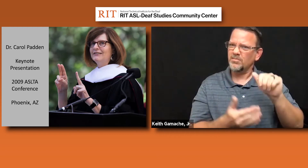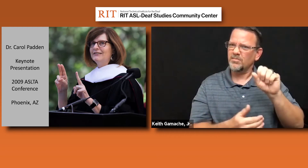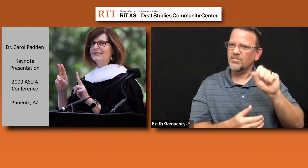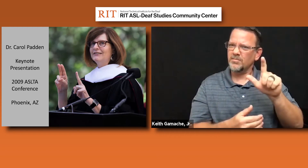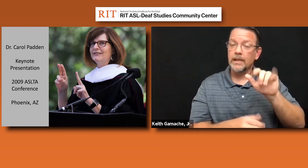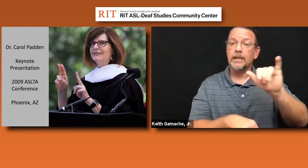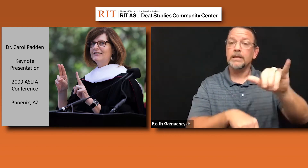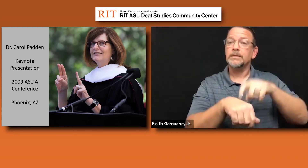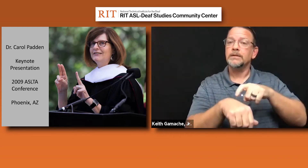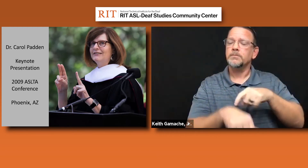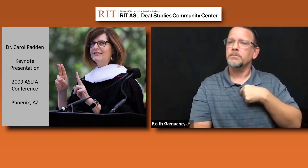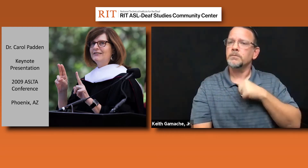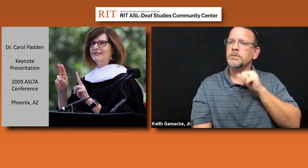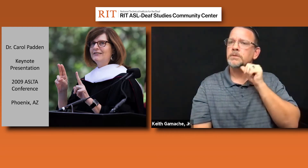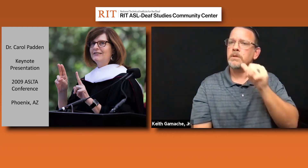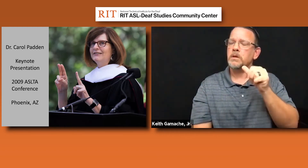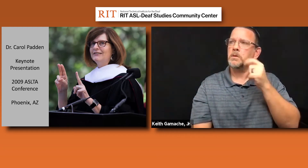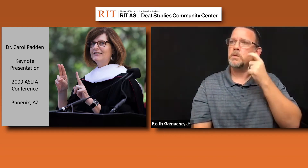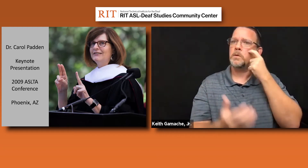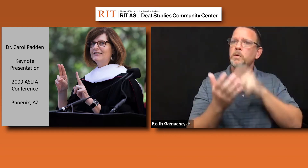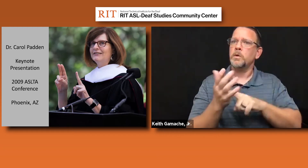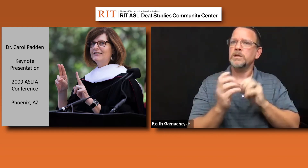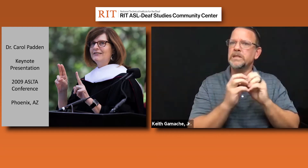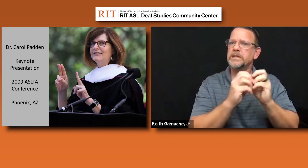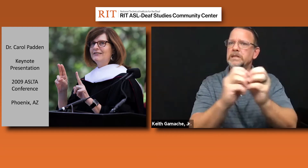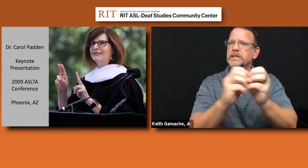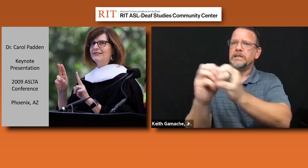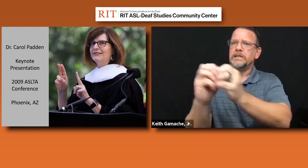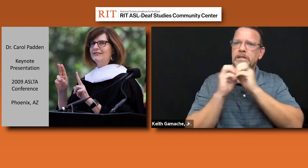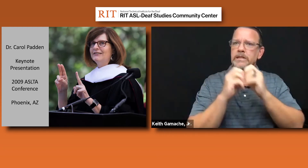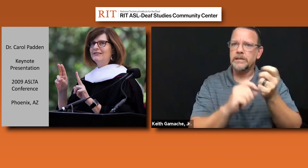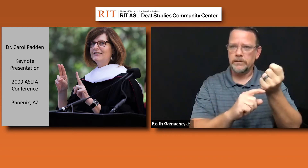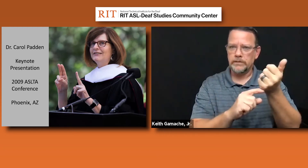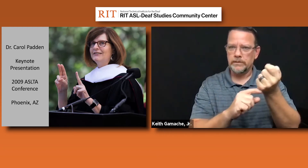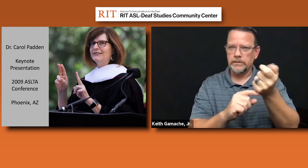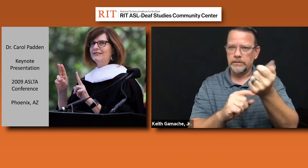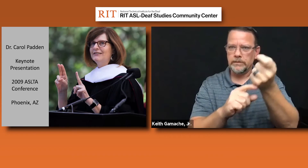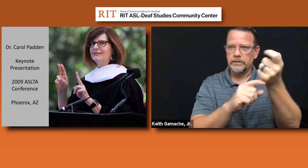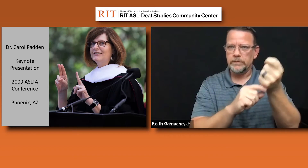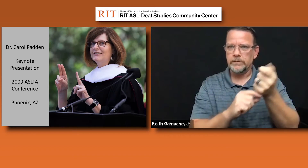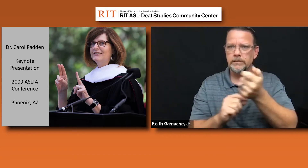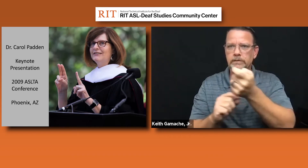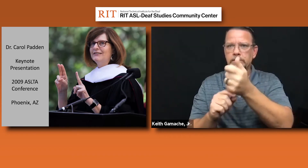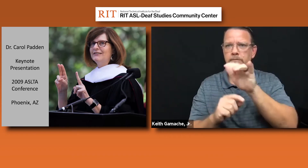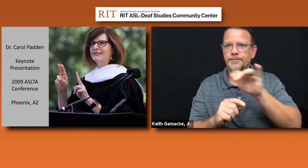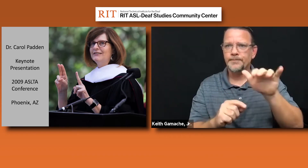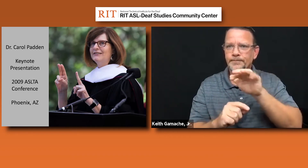and at the time, I actually didn't notice a lot of tension or discussion over eliminating the use of fingerspelling